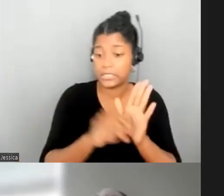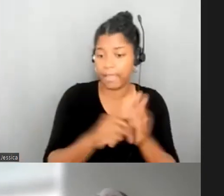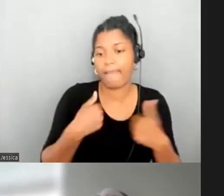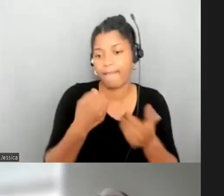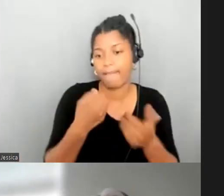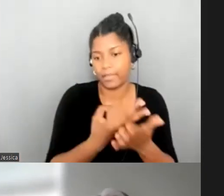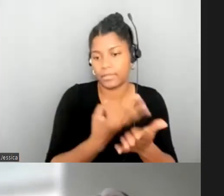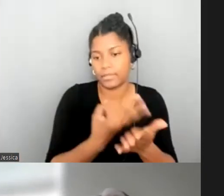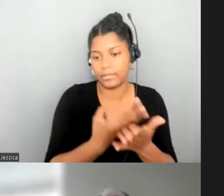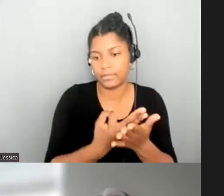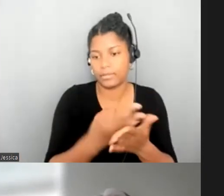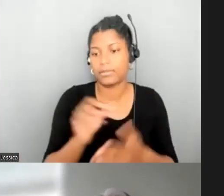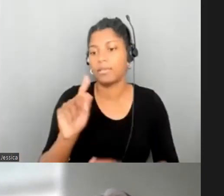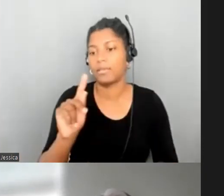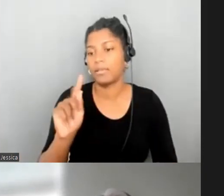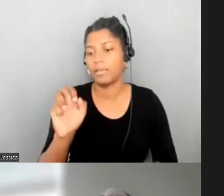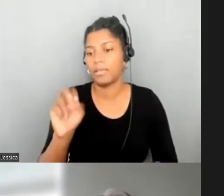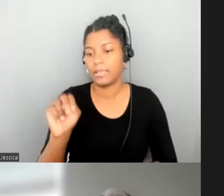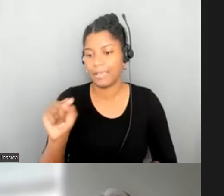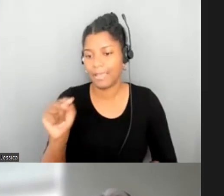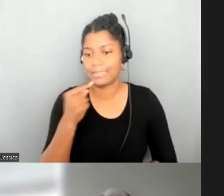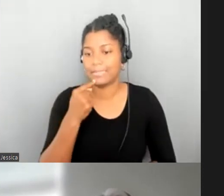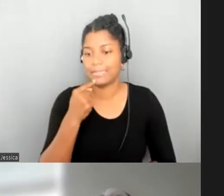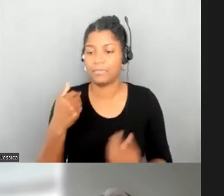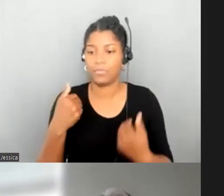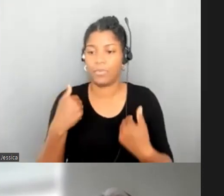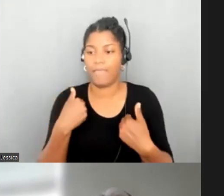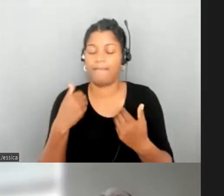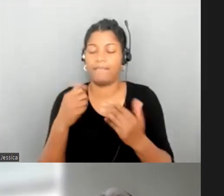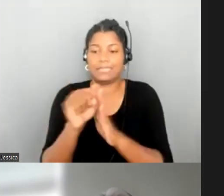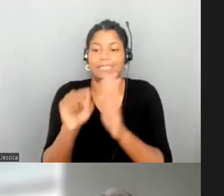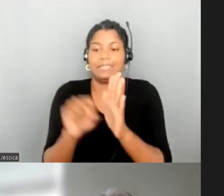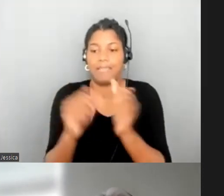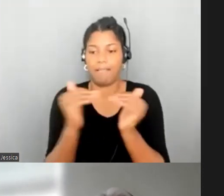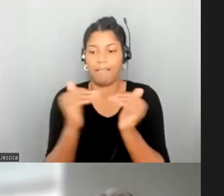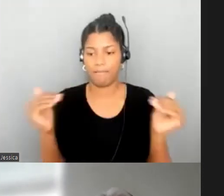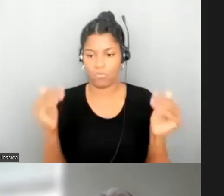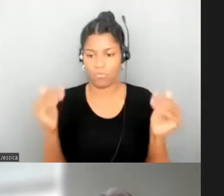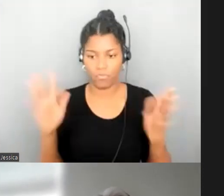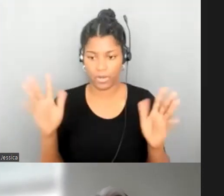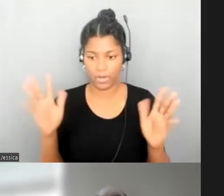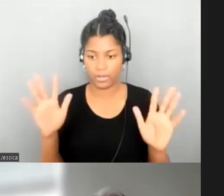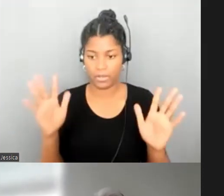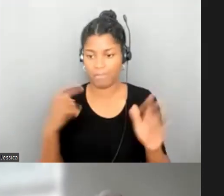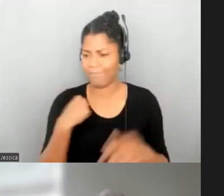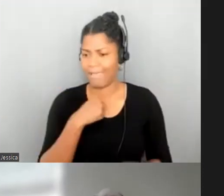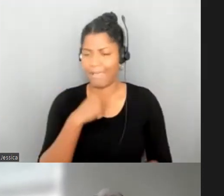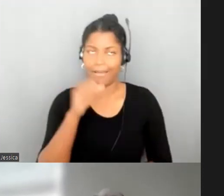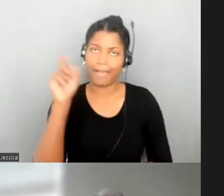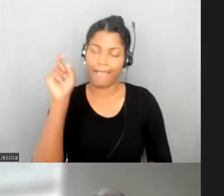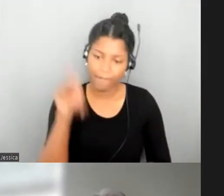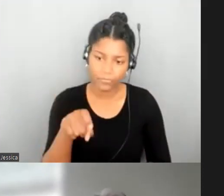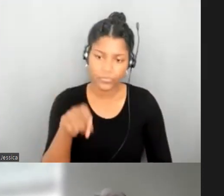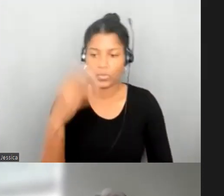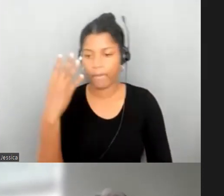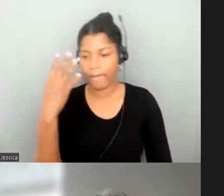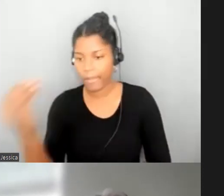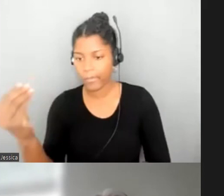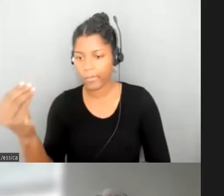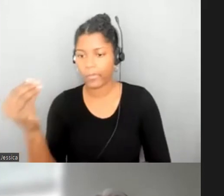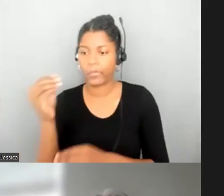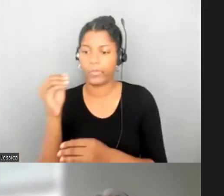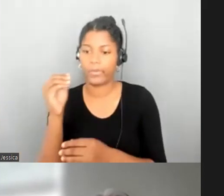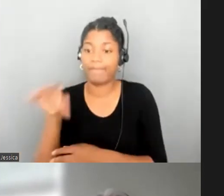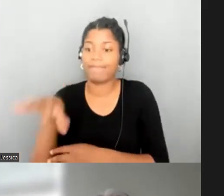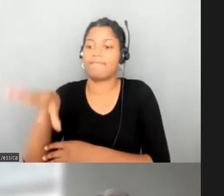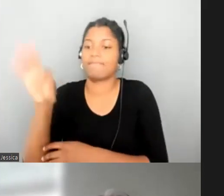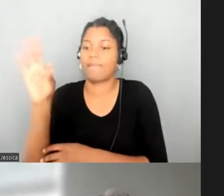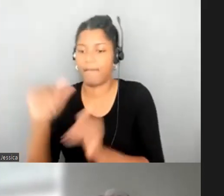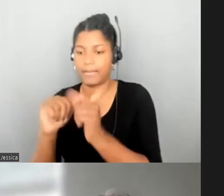We have it at the state level already and I didn't have to go out and find it, funding